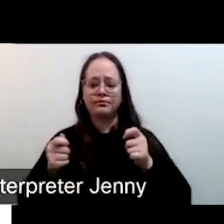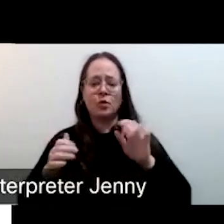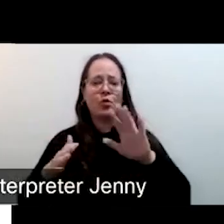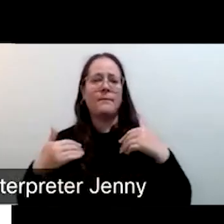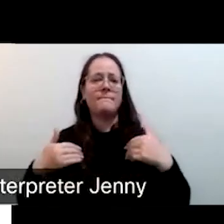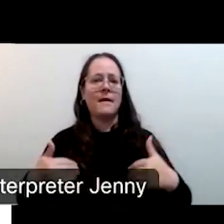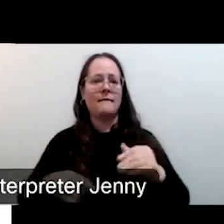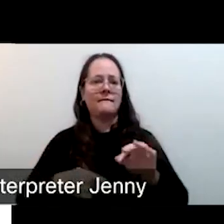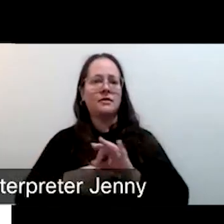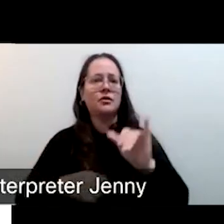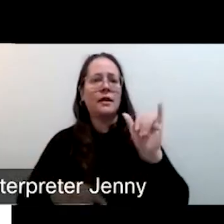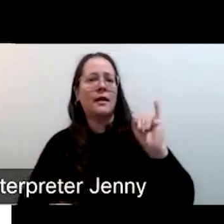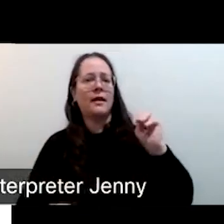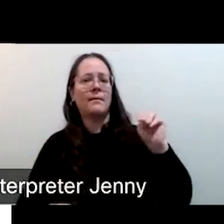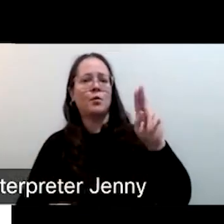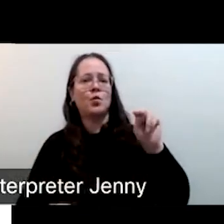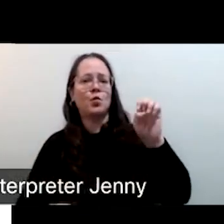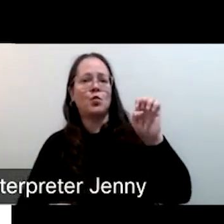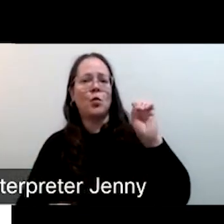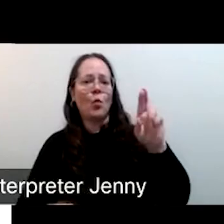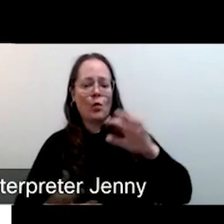or digestive systems.